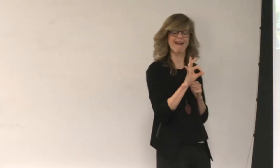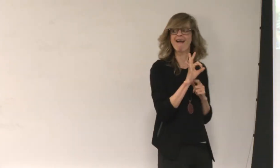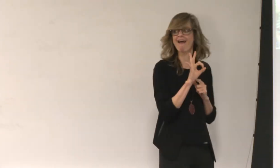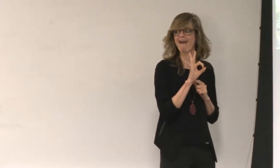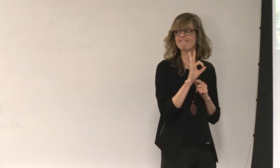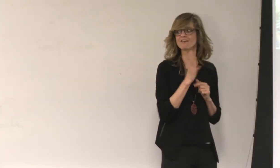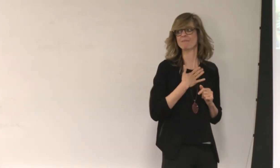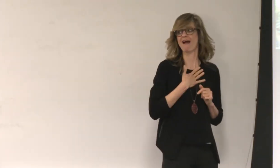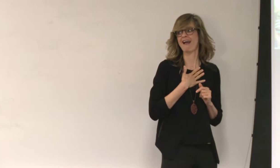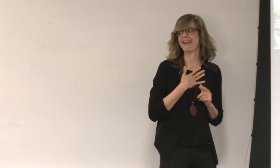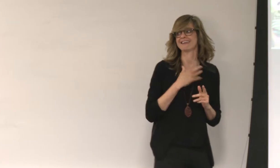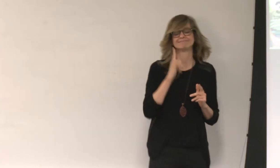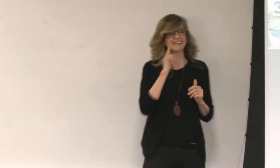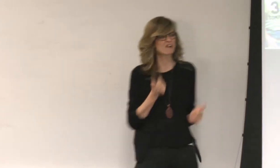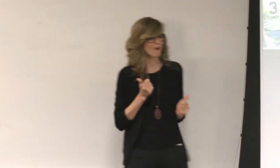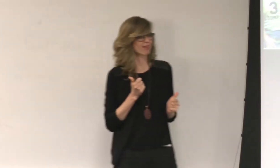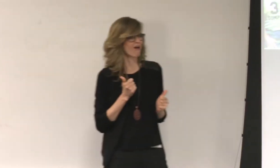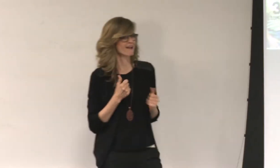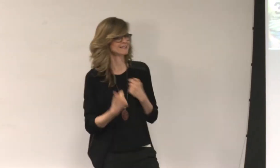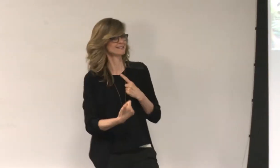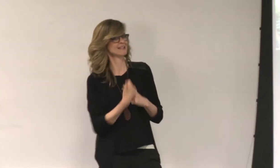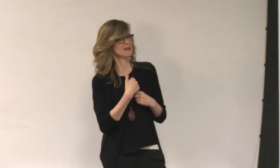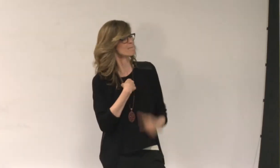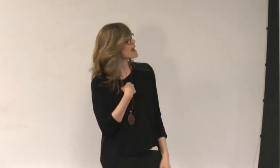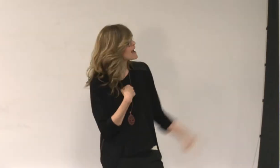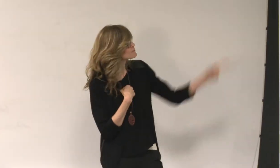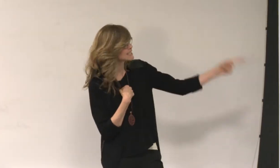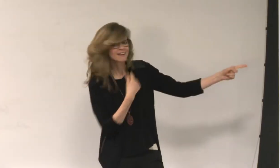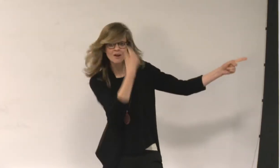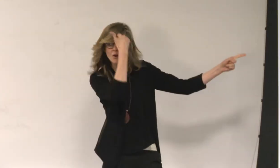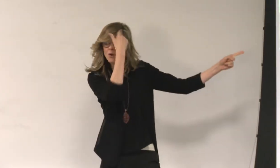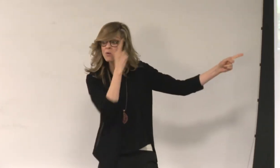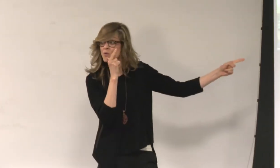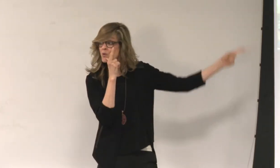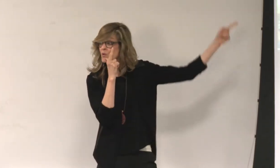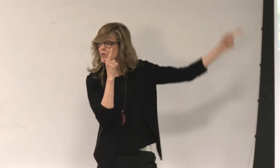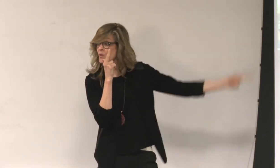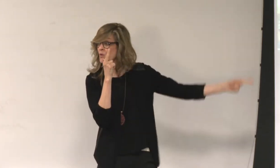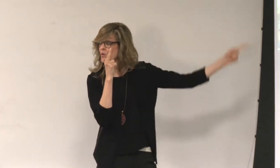MY FIRST MEMORY OF MY HEARING LOSS AND WHEN THAT HIT ME-- DOES ANYONE KNOW WHO THIS MAY BE?